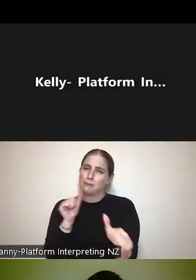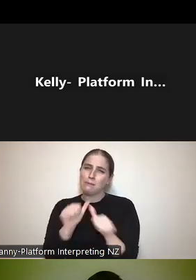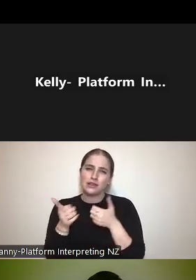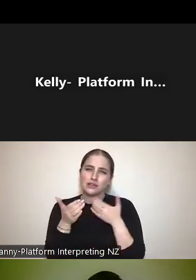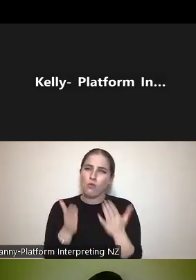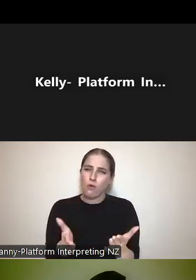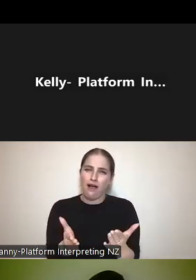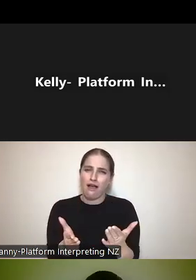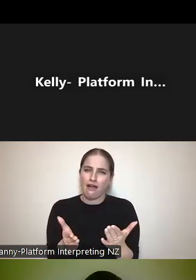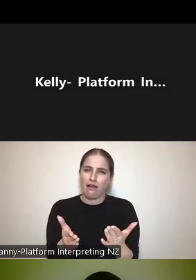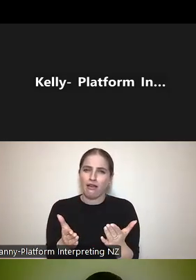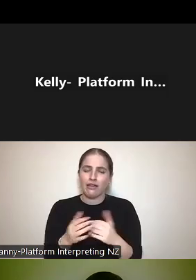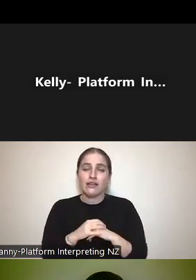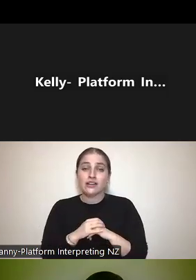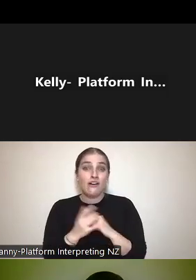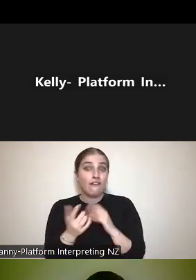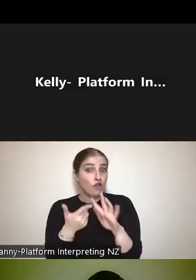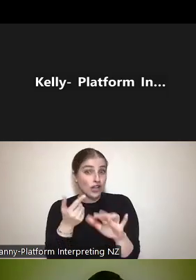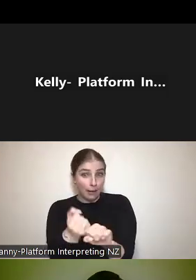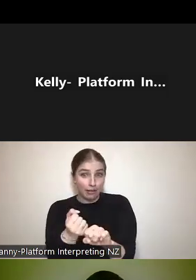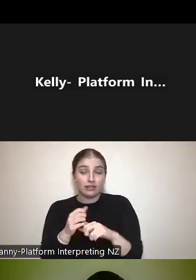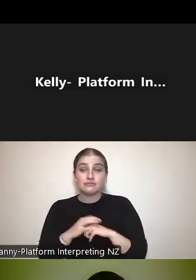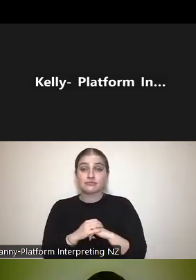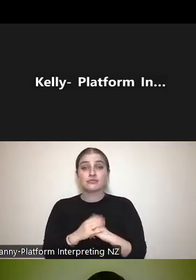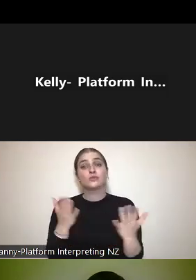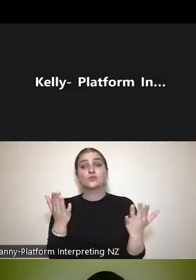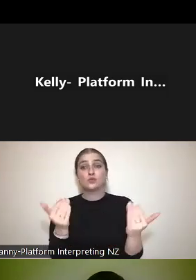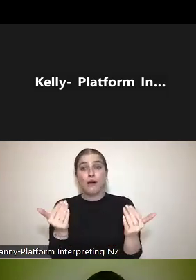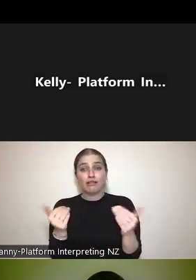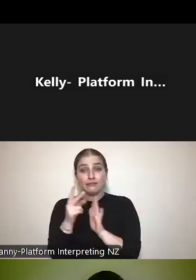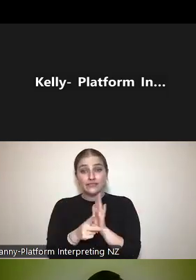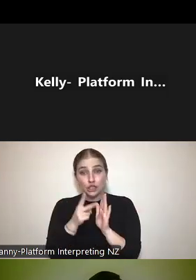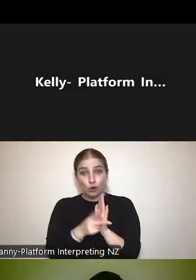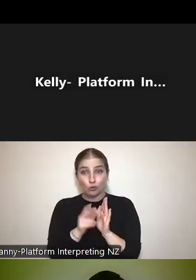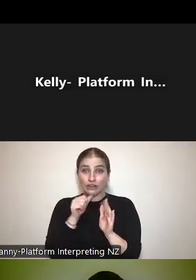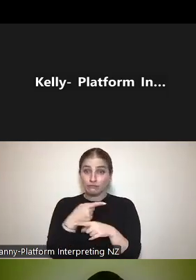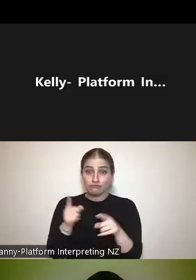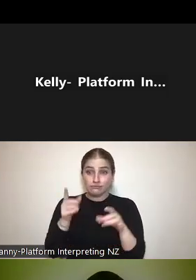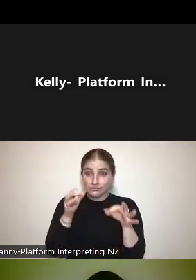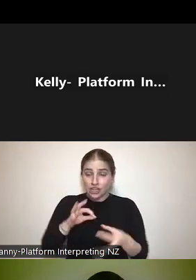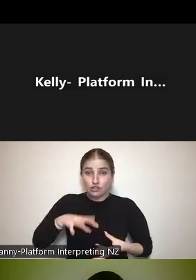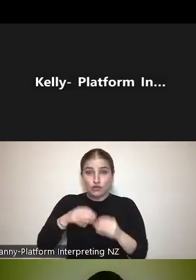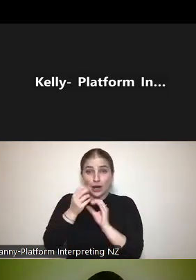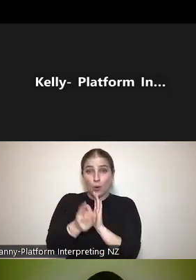So, as an example, the welcome video that you create, make sure that that welcome video also